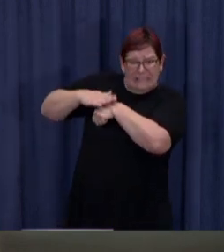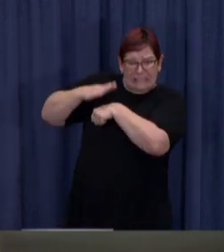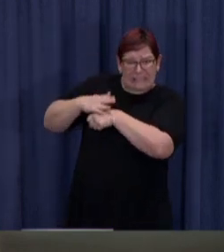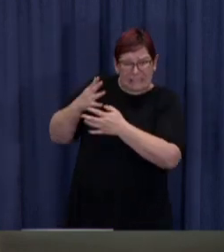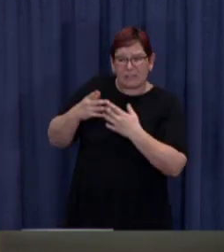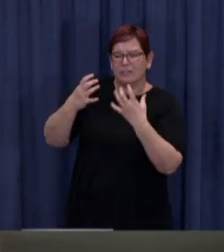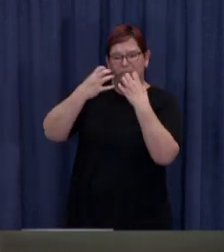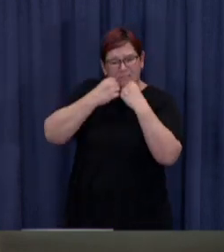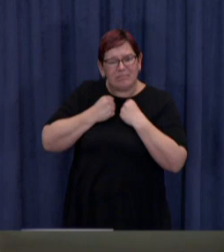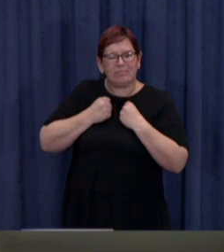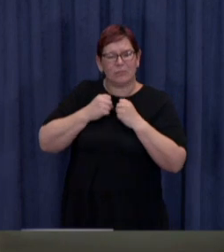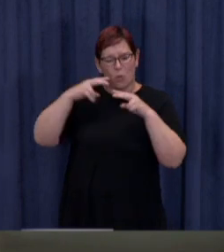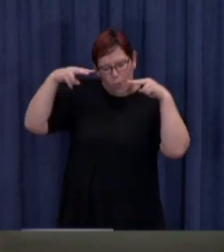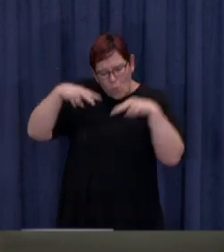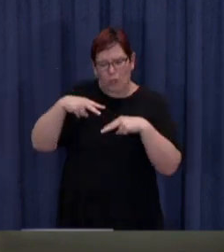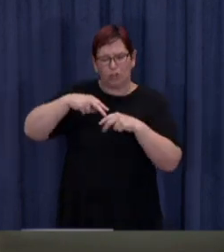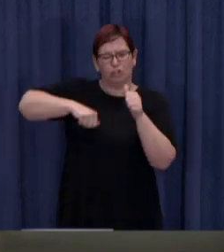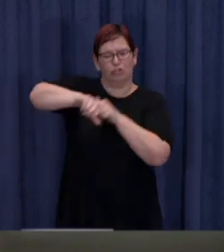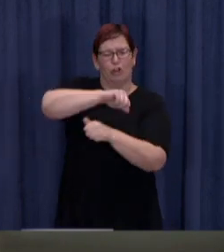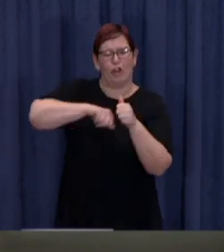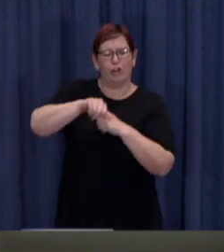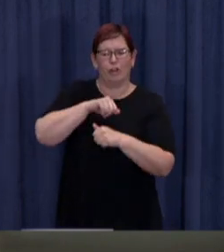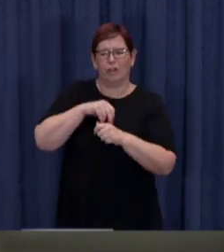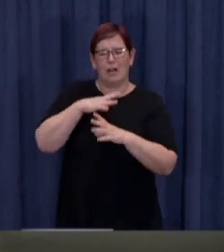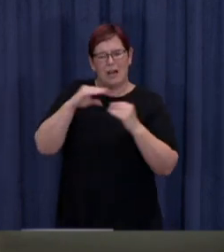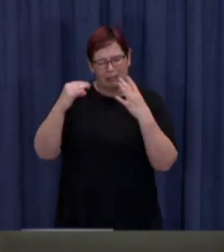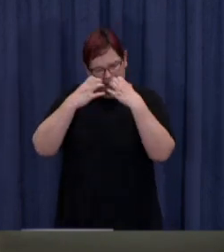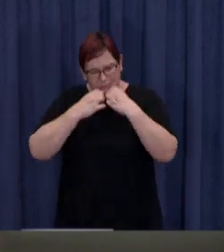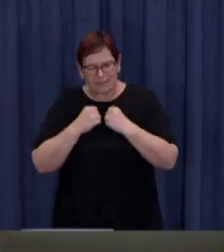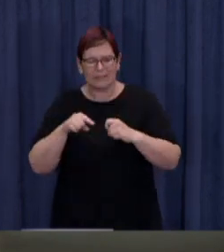do that for the city that we all love so much thank you for your attention